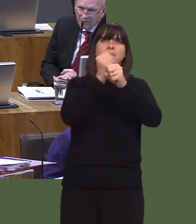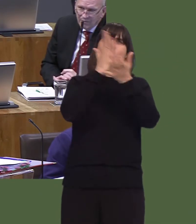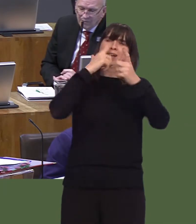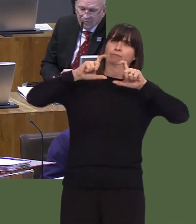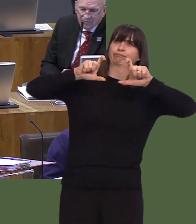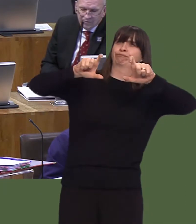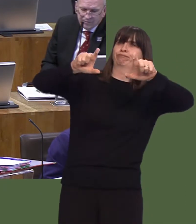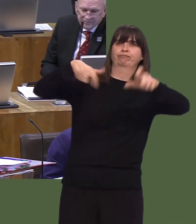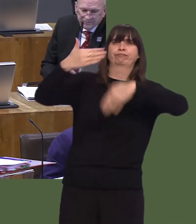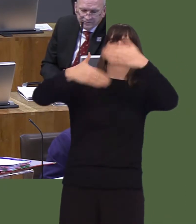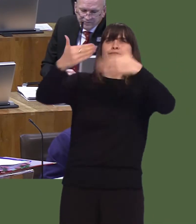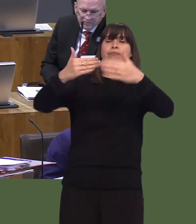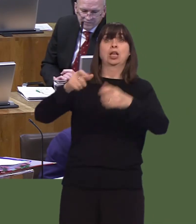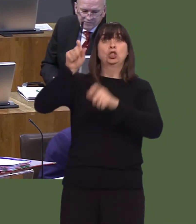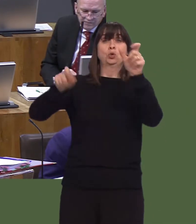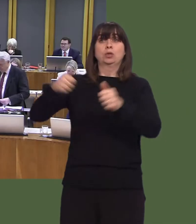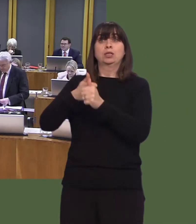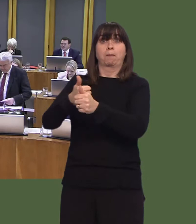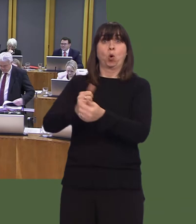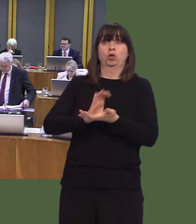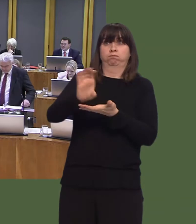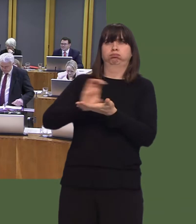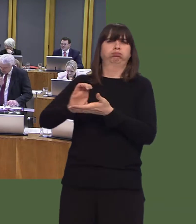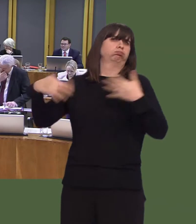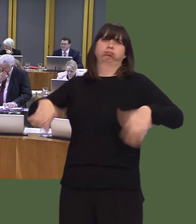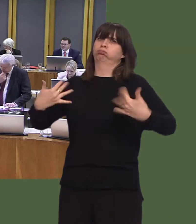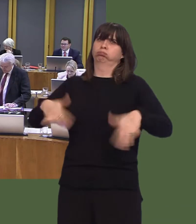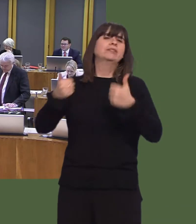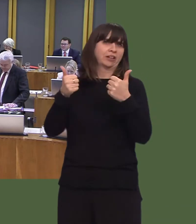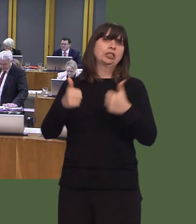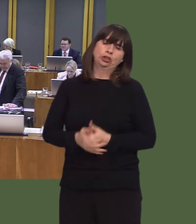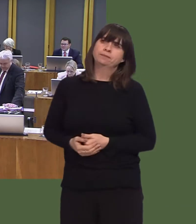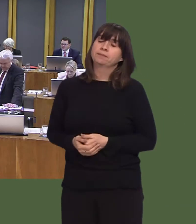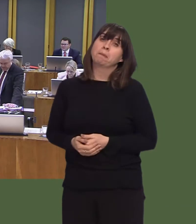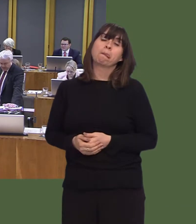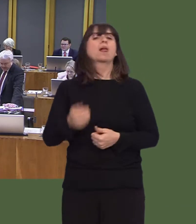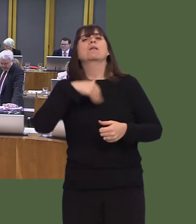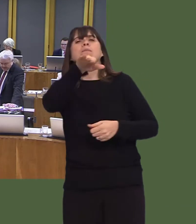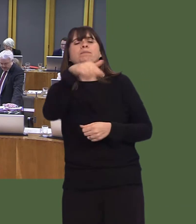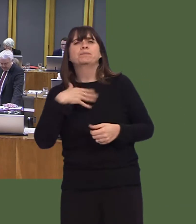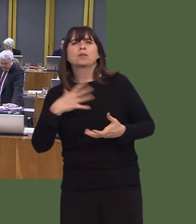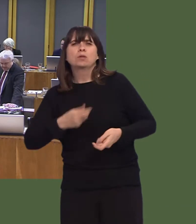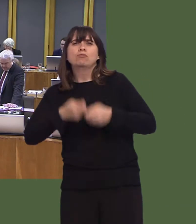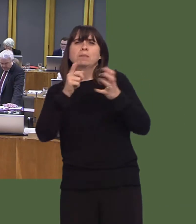the most generous student support package in the UK. Julie Morgan AM: First Minister, I wanted to raise the issue of the University and College